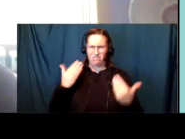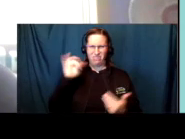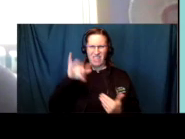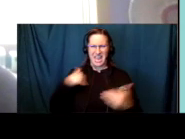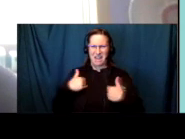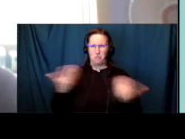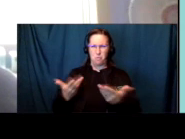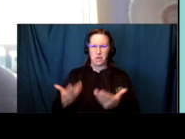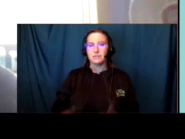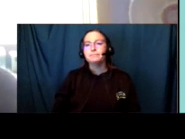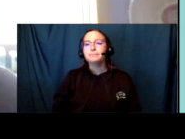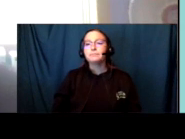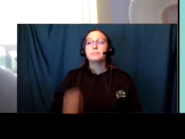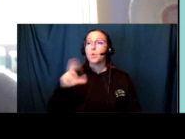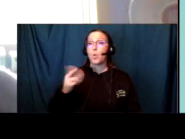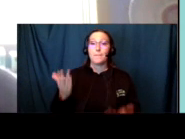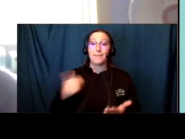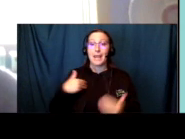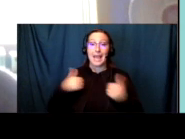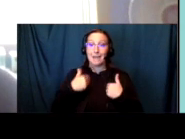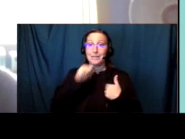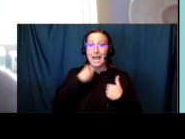or give him an animal that wouldn't be expected to be on the farm an elephant